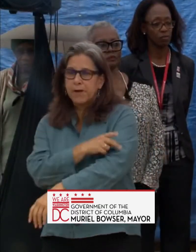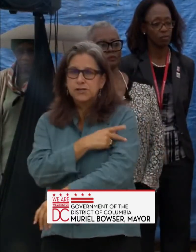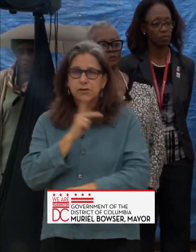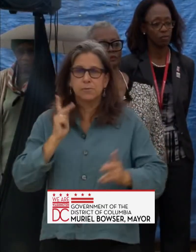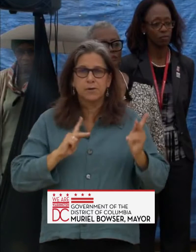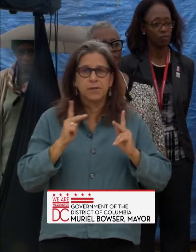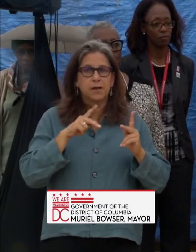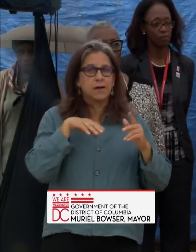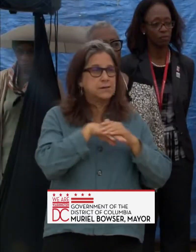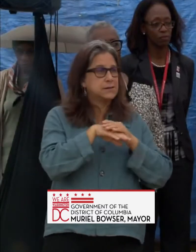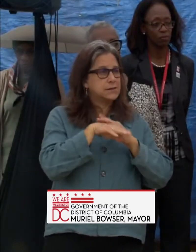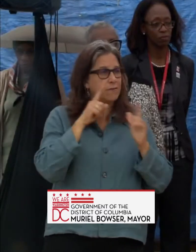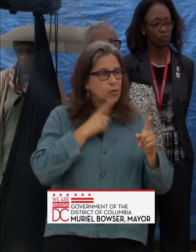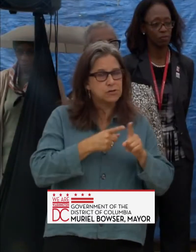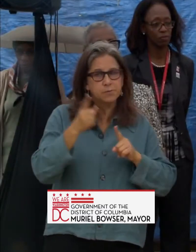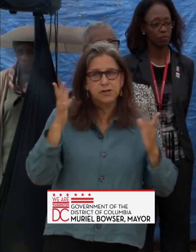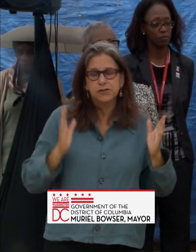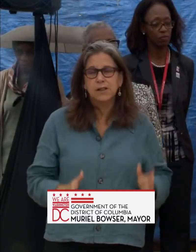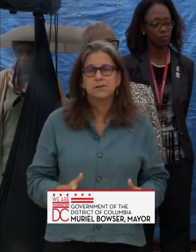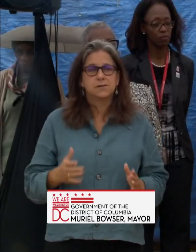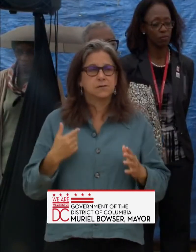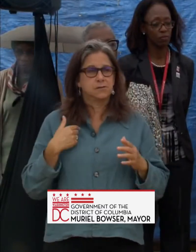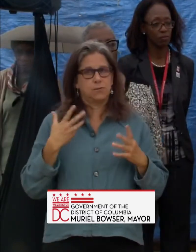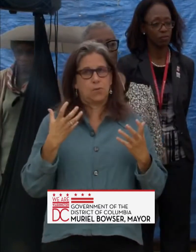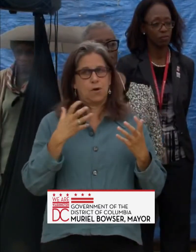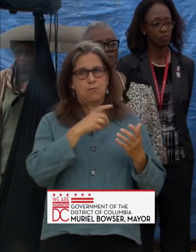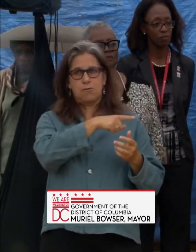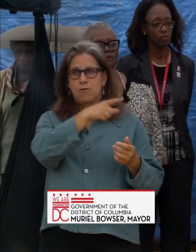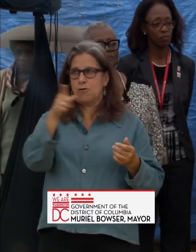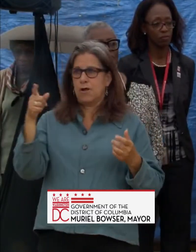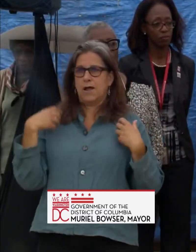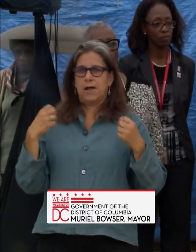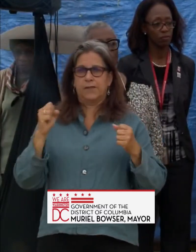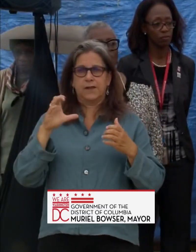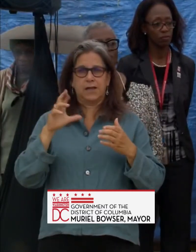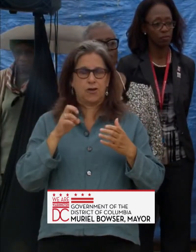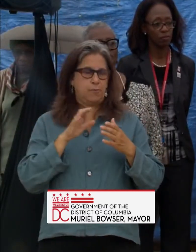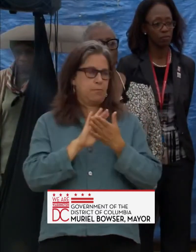THE CITY, OF COURSE, HAS BEEN VERY SUPPORTIVE OF THE UNITED MEDICAL CENTER.